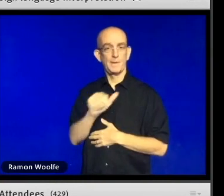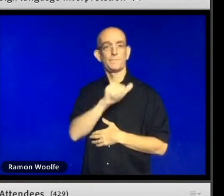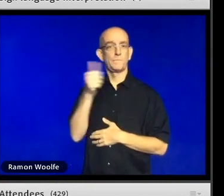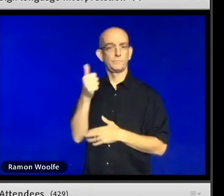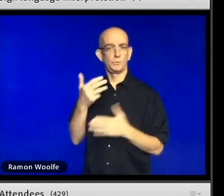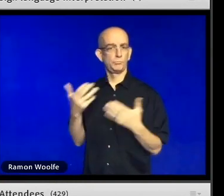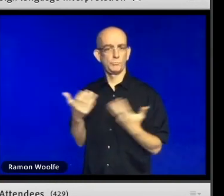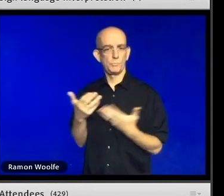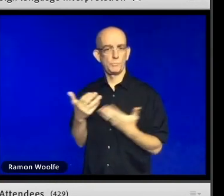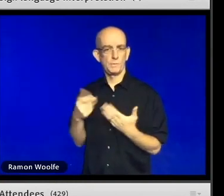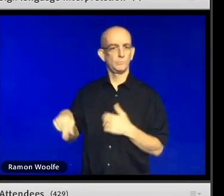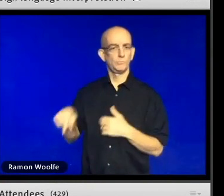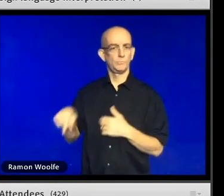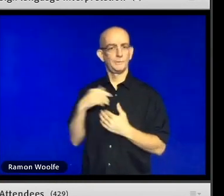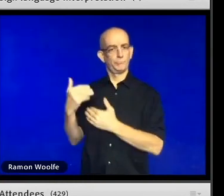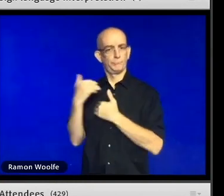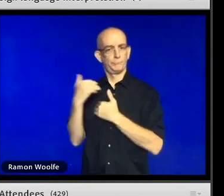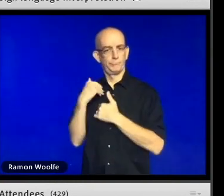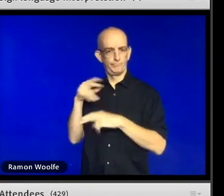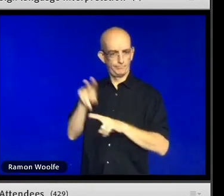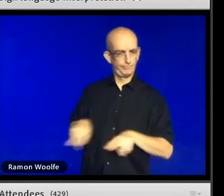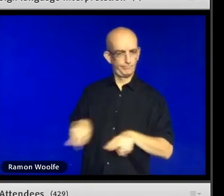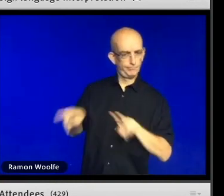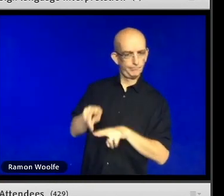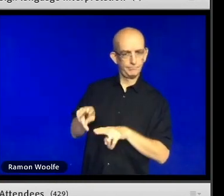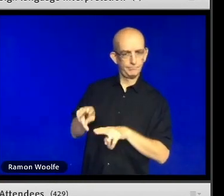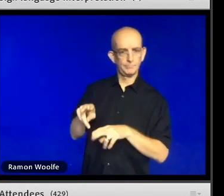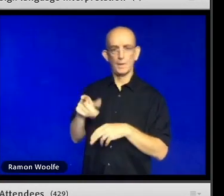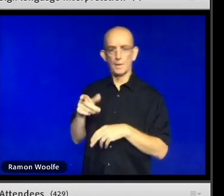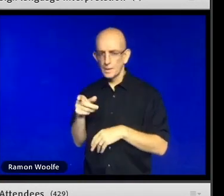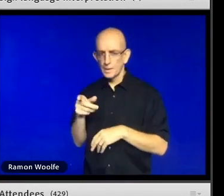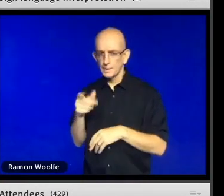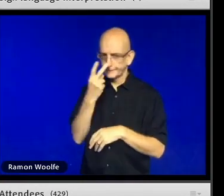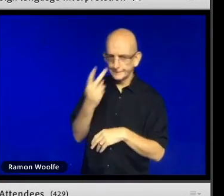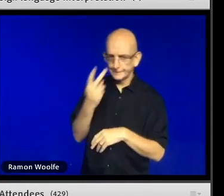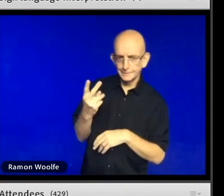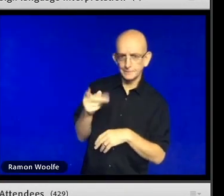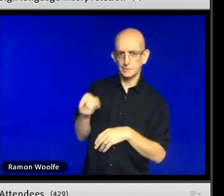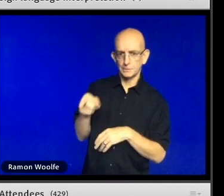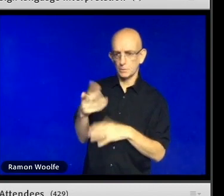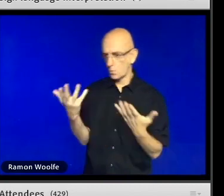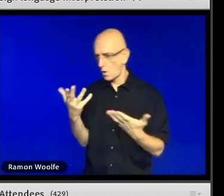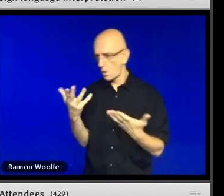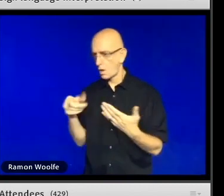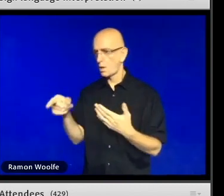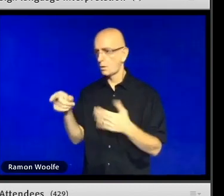with disabilities. Next slide, please. Now, we are going to focus more on the four